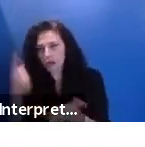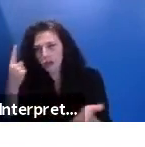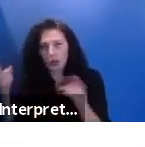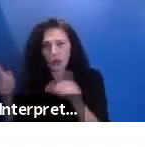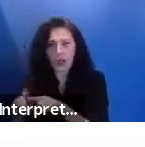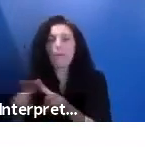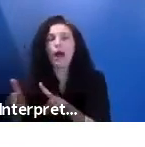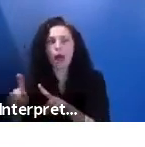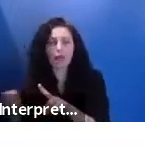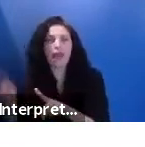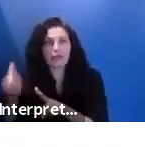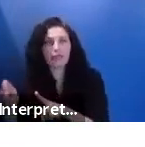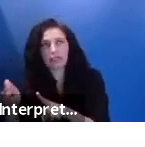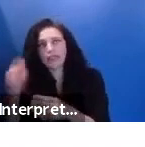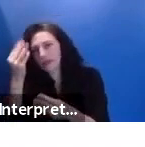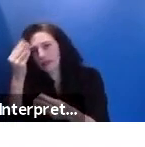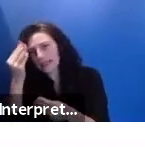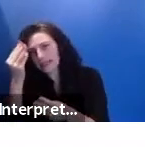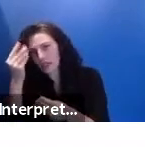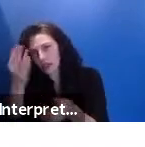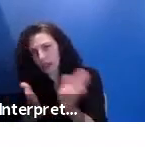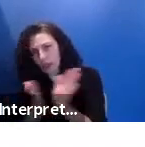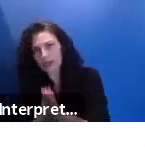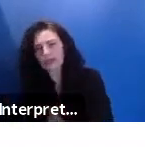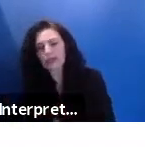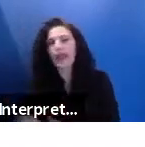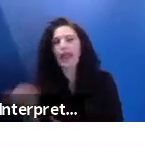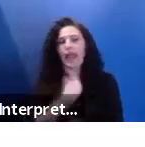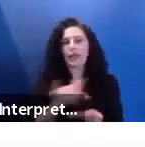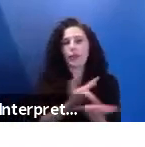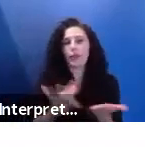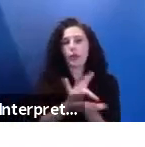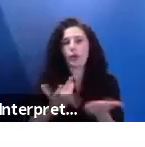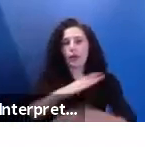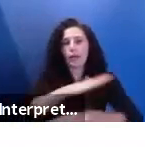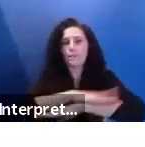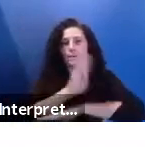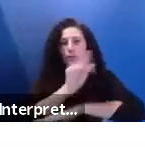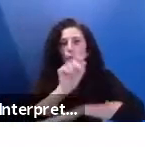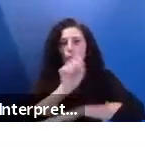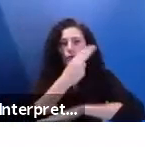Second of all, any kind of recording booths that are used for voiceover, ADR or looping must be cleaned between each used by different performer.